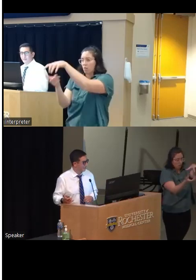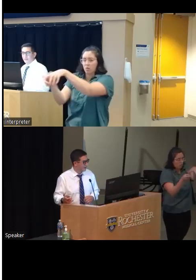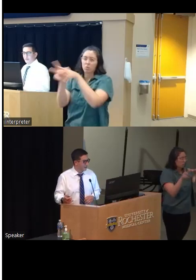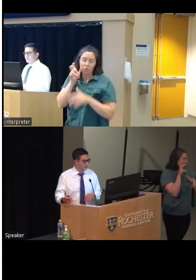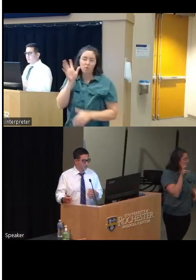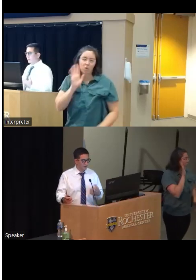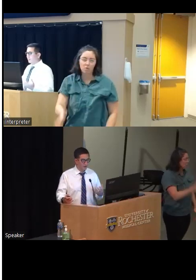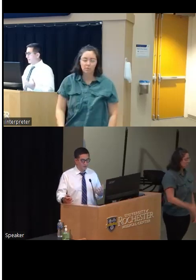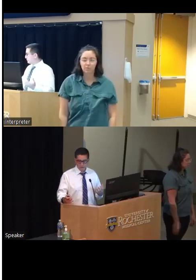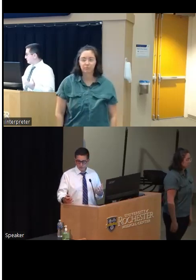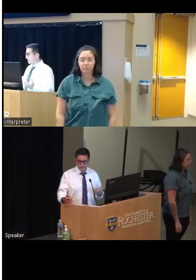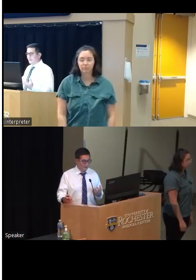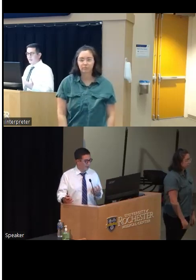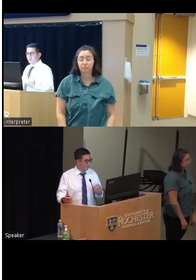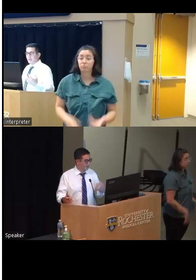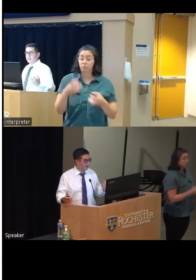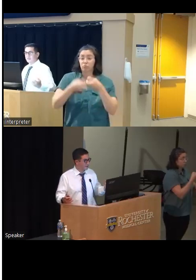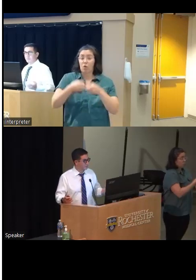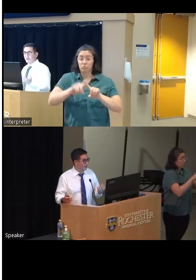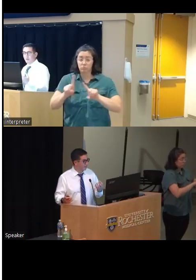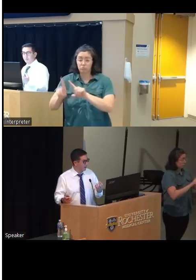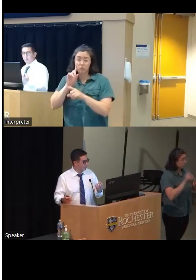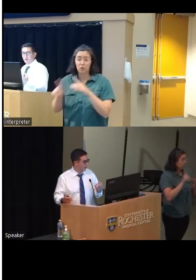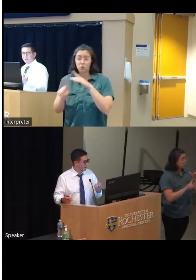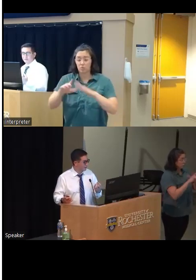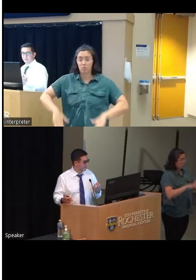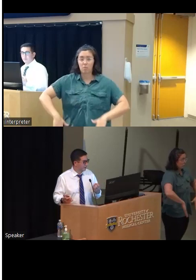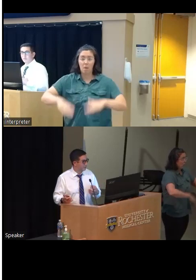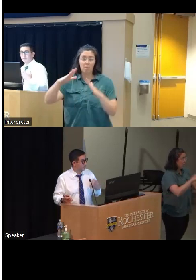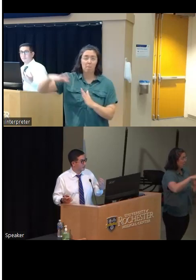time and so there are issues that can happen at this bottom-up processing right when you're